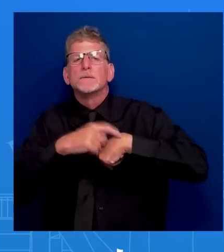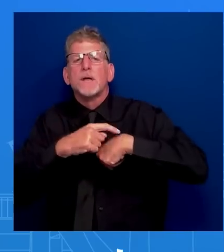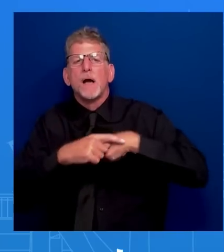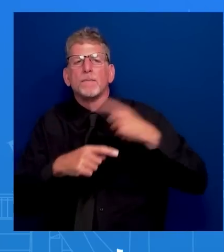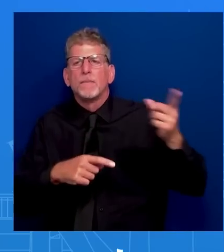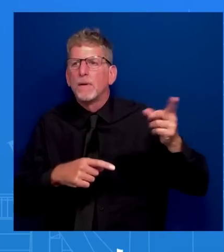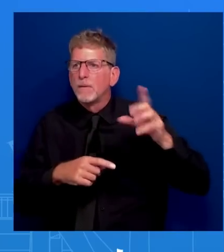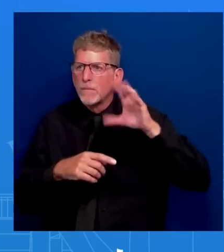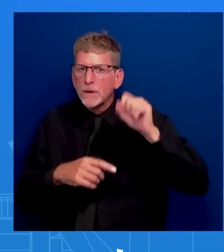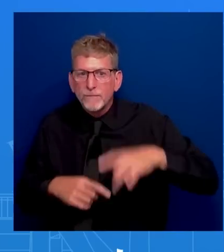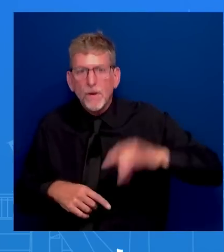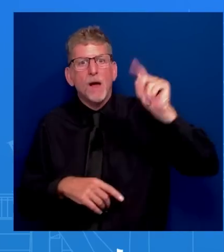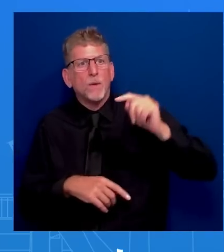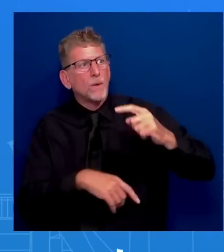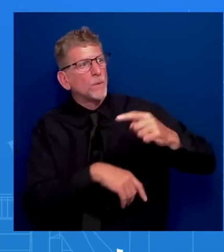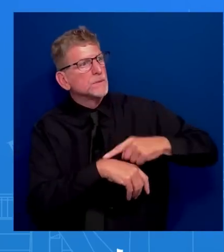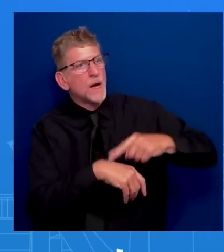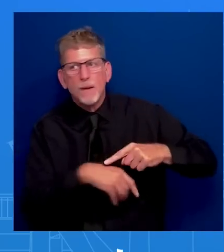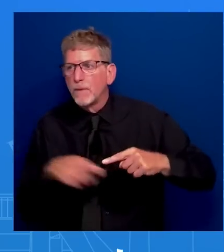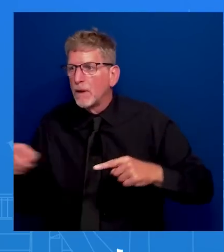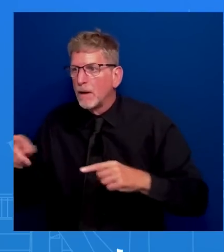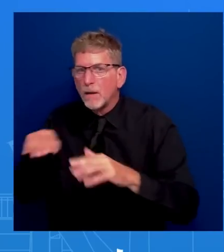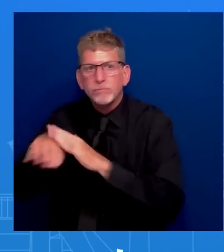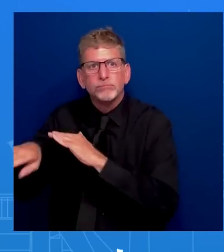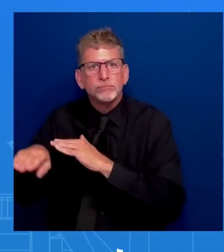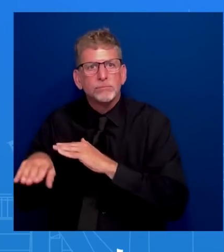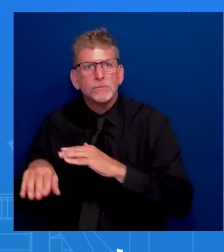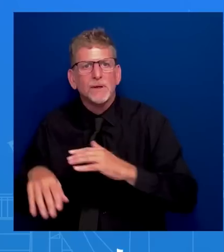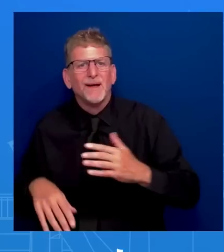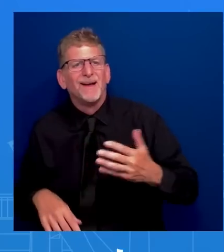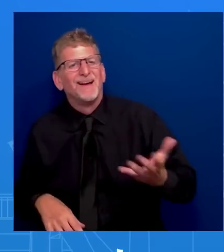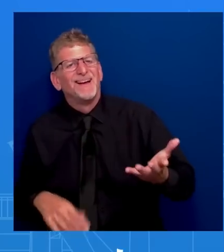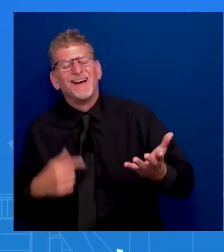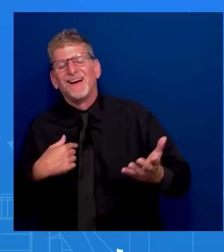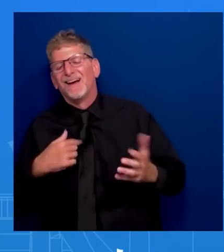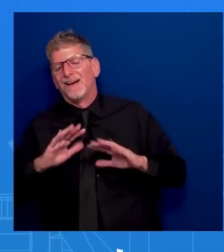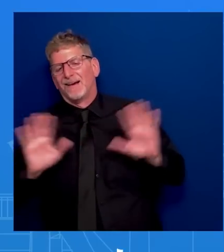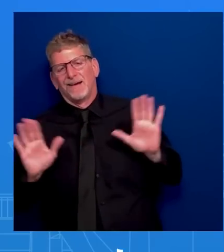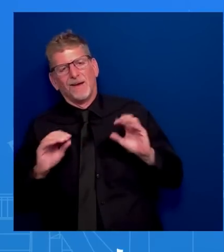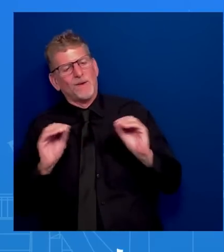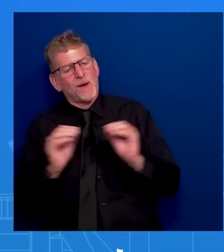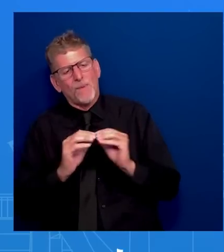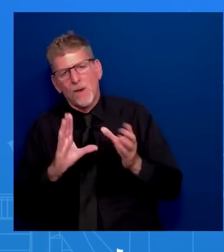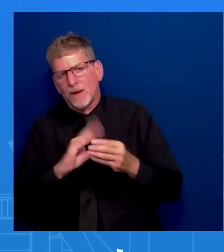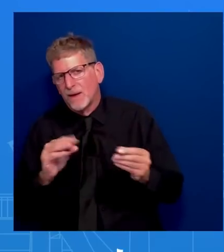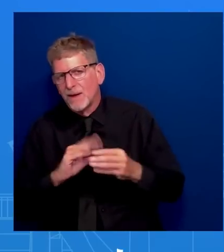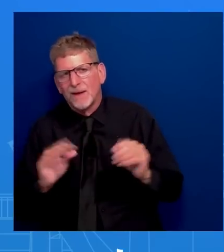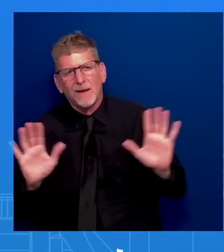more to share, Simon. I've shar- -- I've said all that I can about -- about the -- the topic. The Press: Yeah, and then also you said